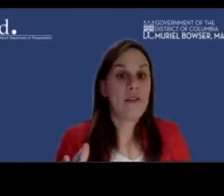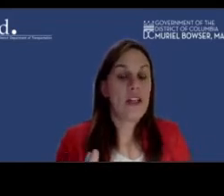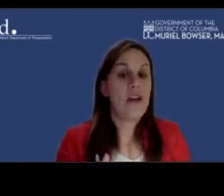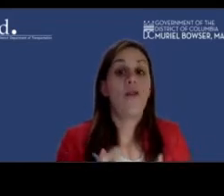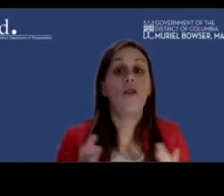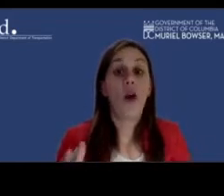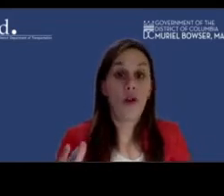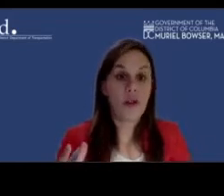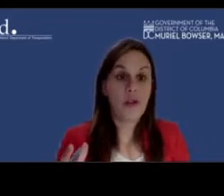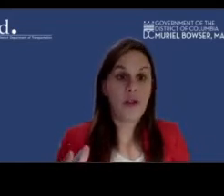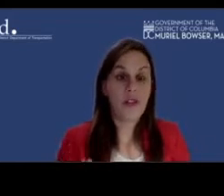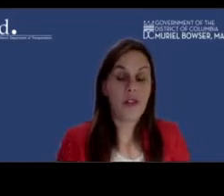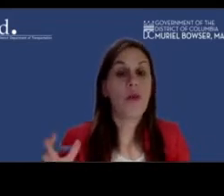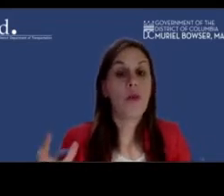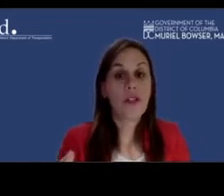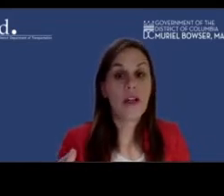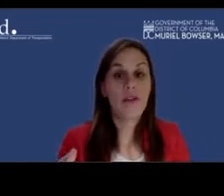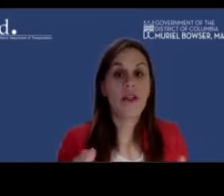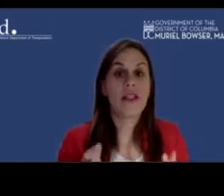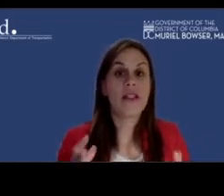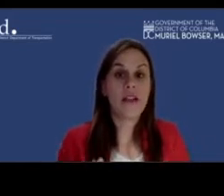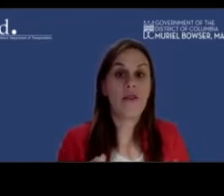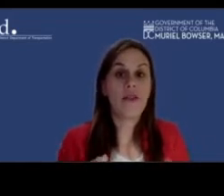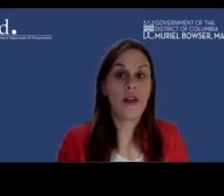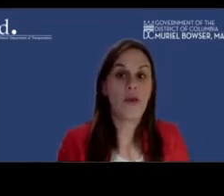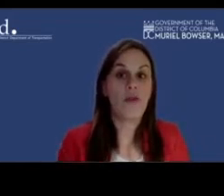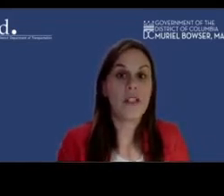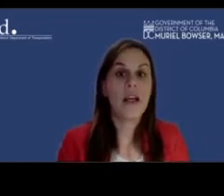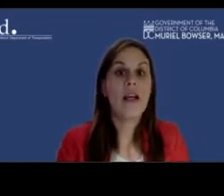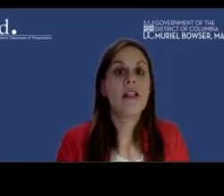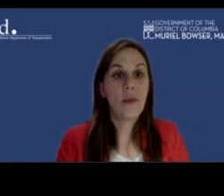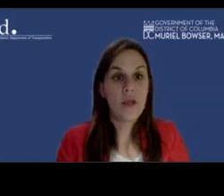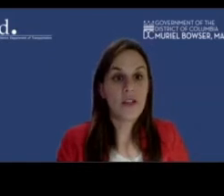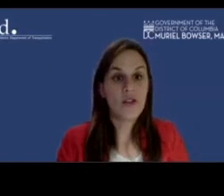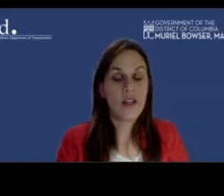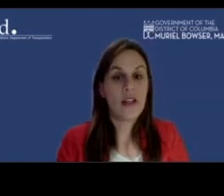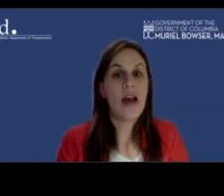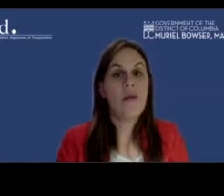safety for all users with particularly significant improvements to pedestrians